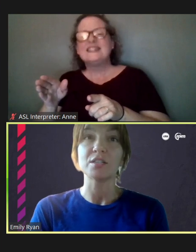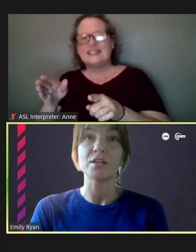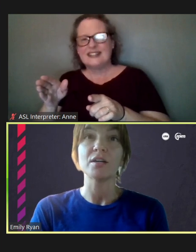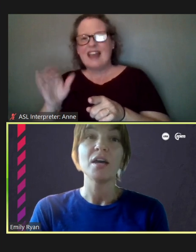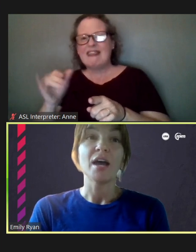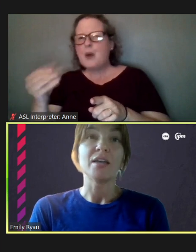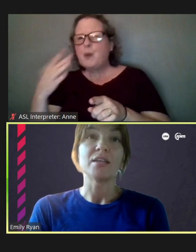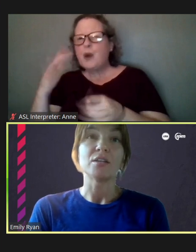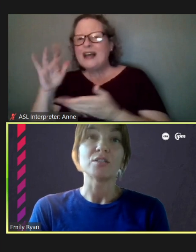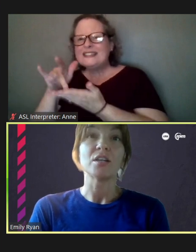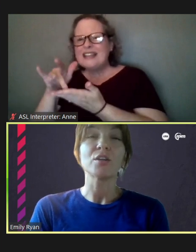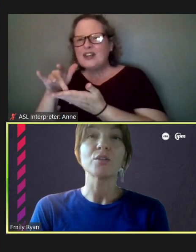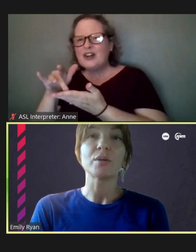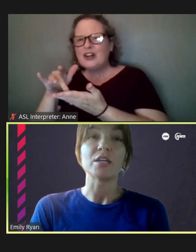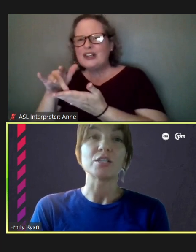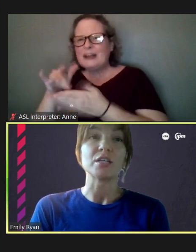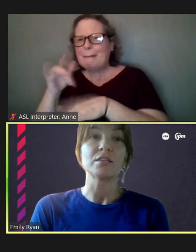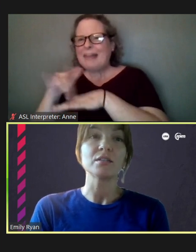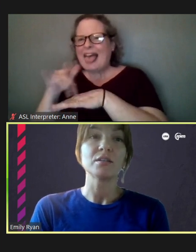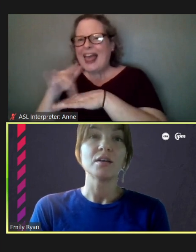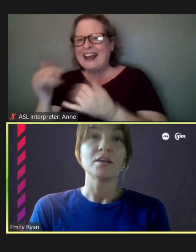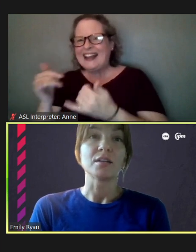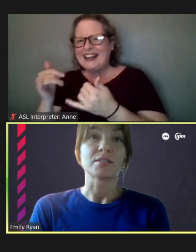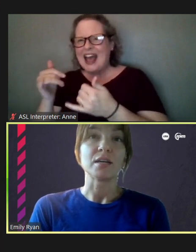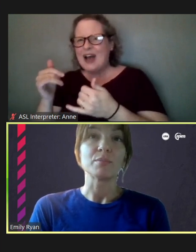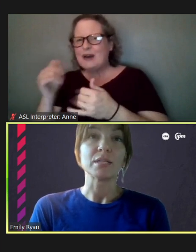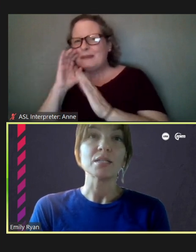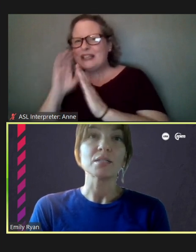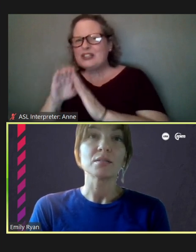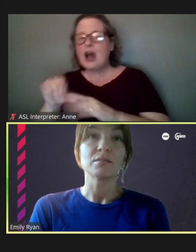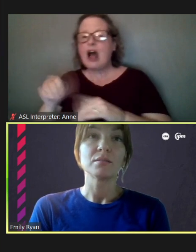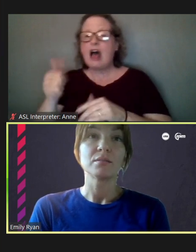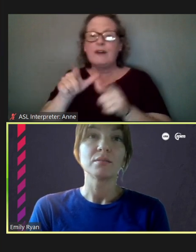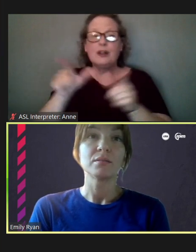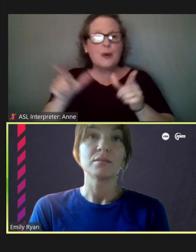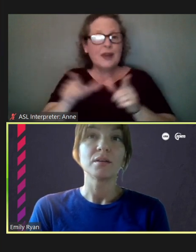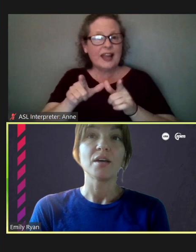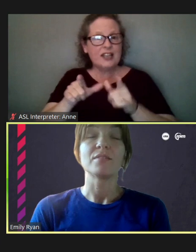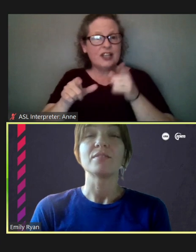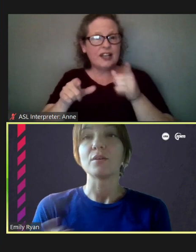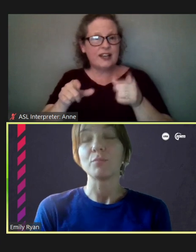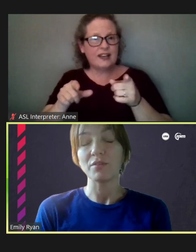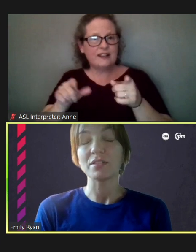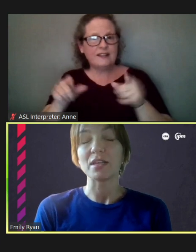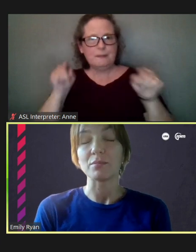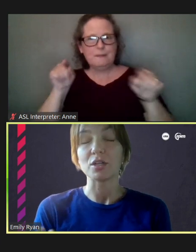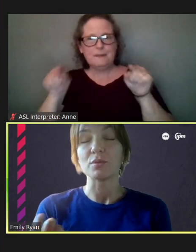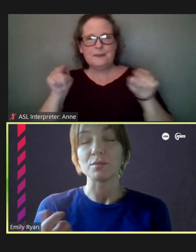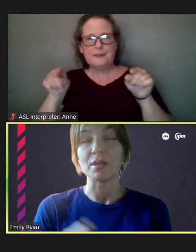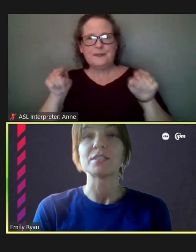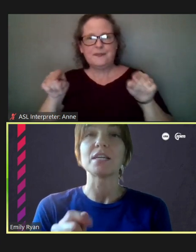center, and then there's another location -- slide please -- the previous slide, I'm sorry, was the main